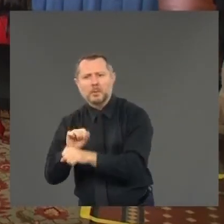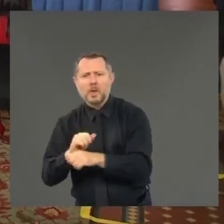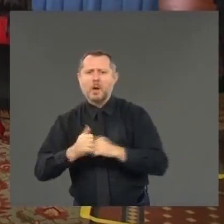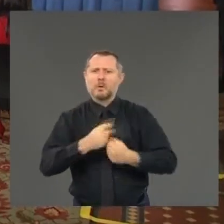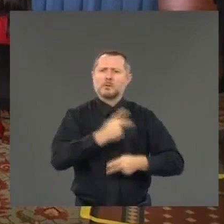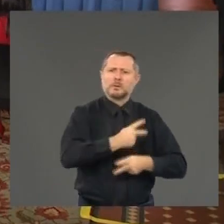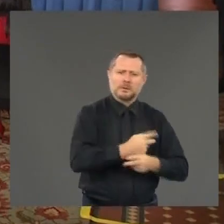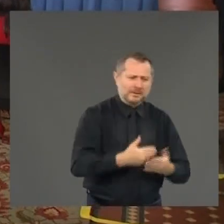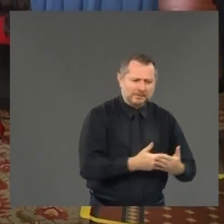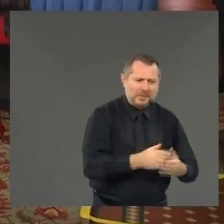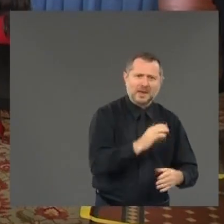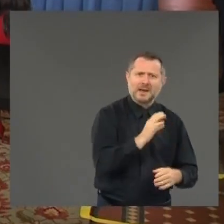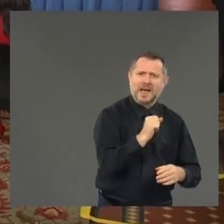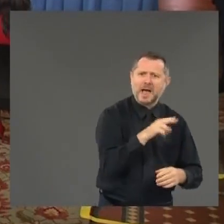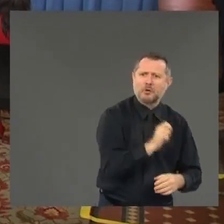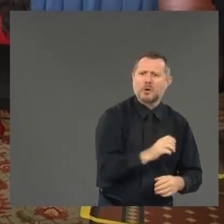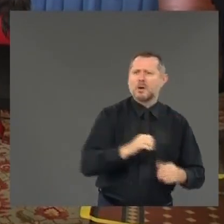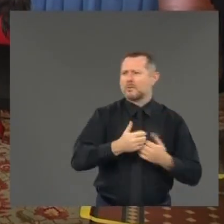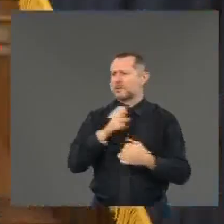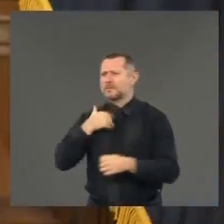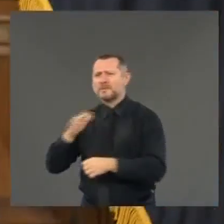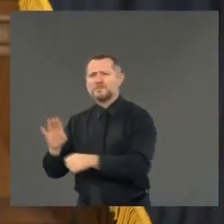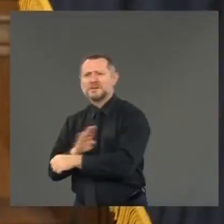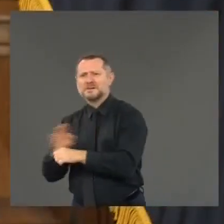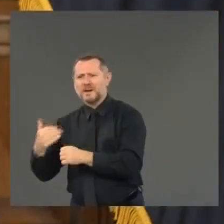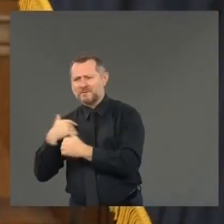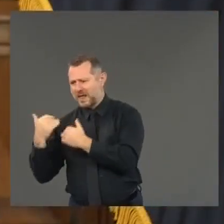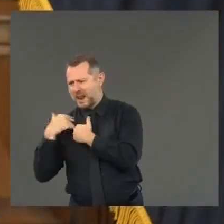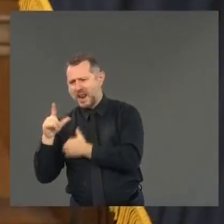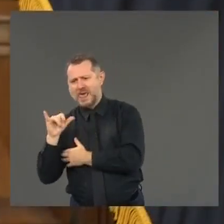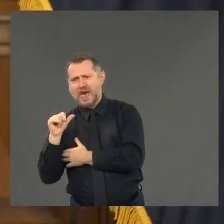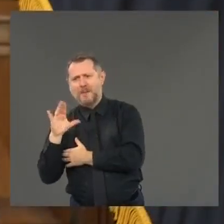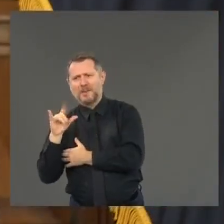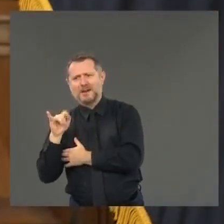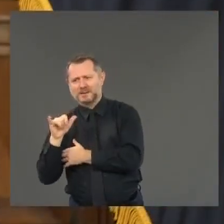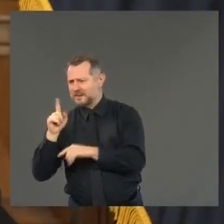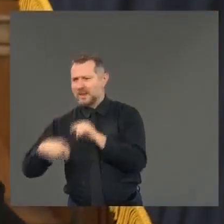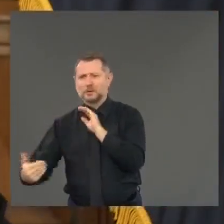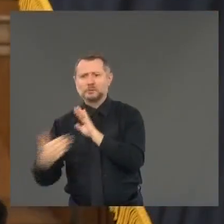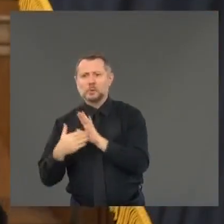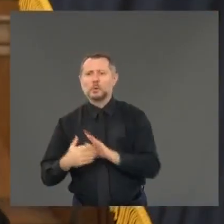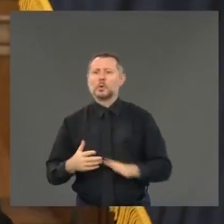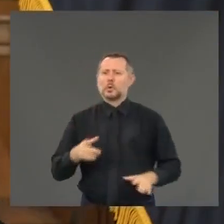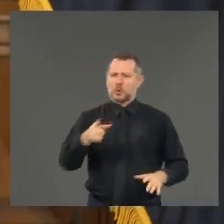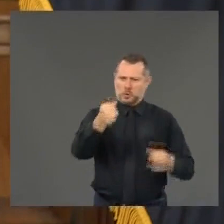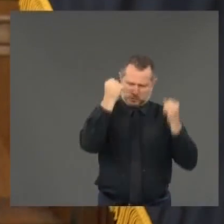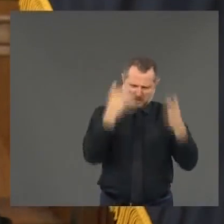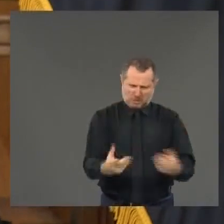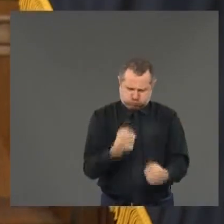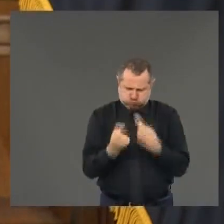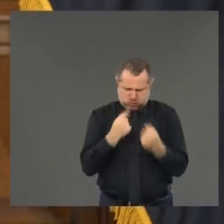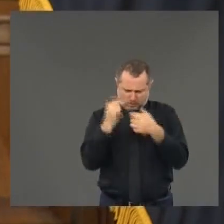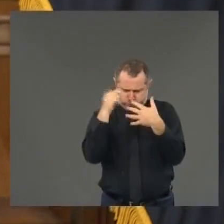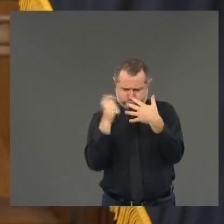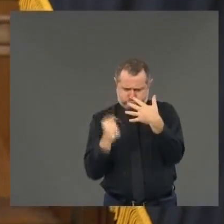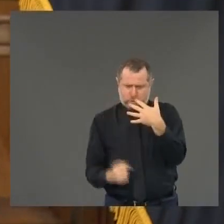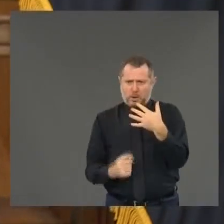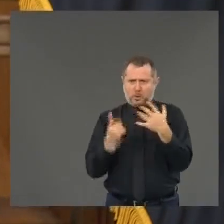AFRAID TO GO BACK TO WORK AND PEOPLE WHO NEED CHILD CARE AND HAS EVERYTHING BUILT IN AND SHOULD BUSINESSES HAVE LIABILITY?